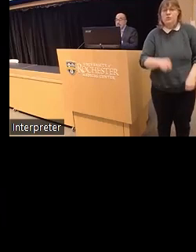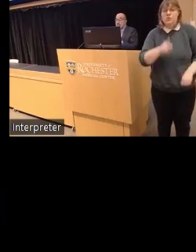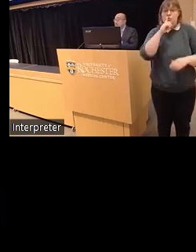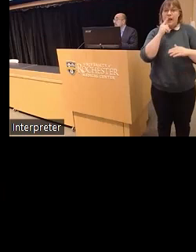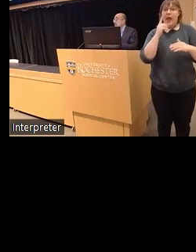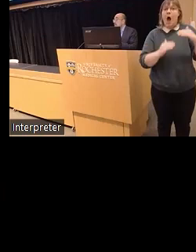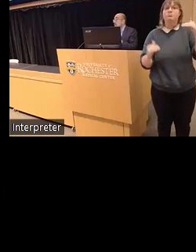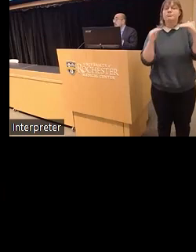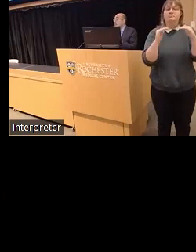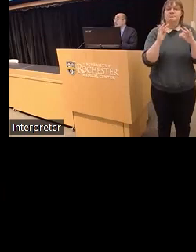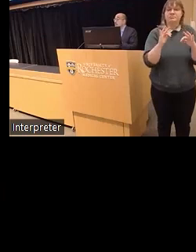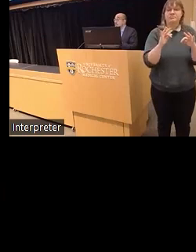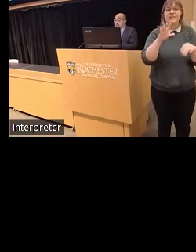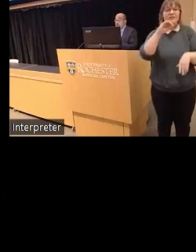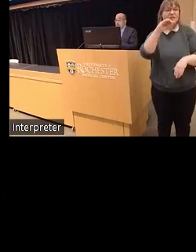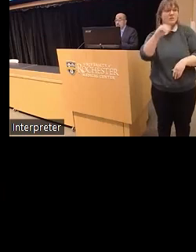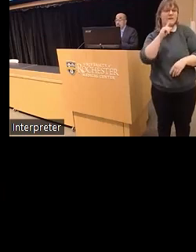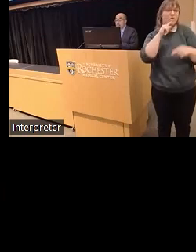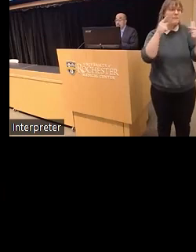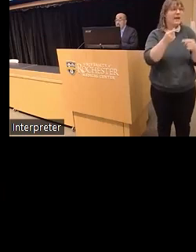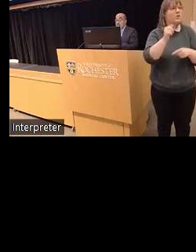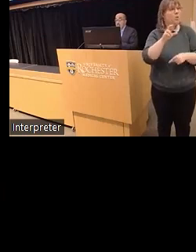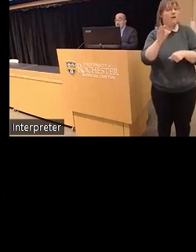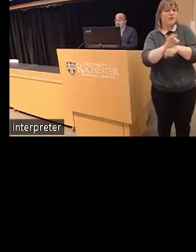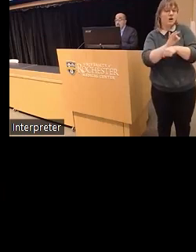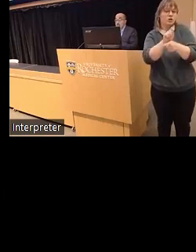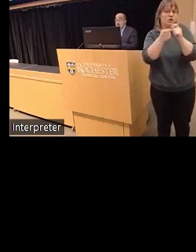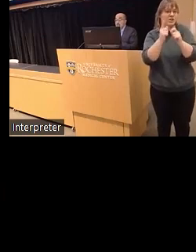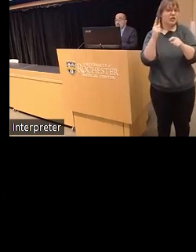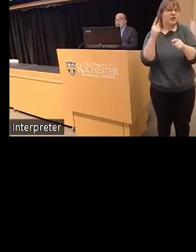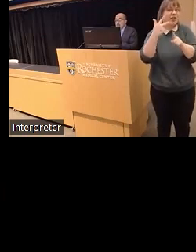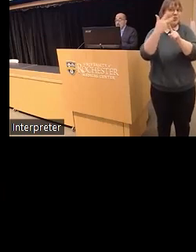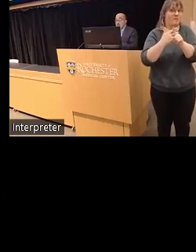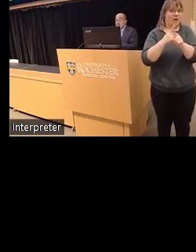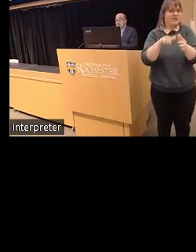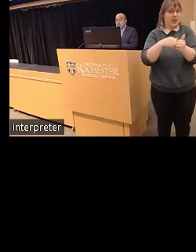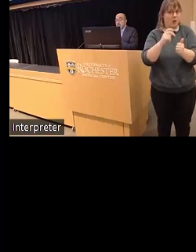50% for paying or function change at 3 months uh with the multimodal plan and you also see you know